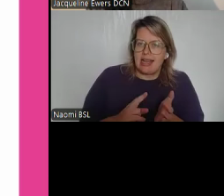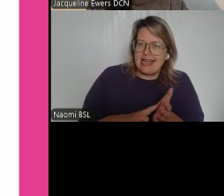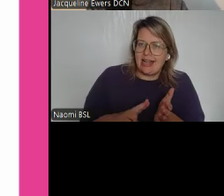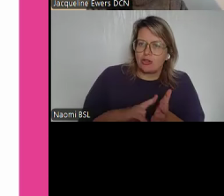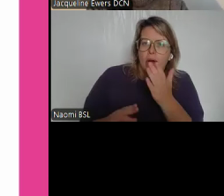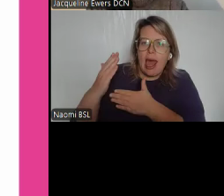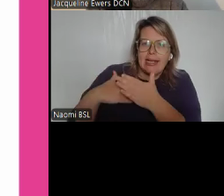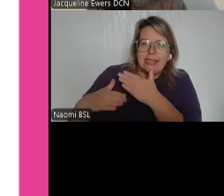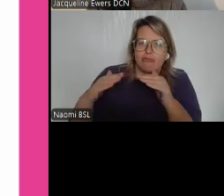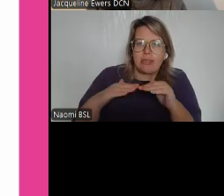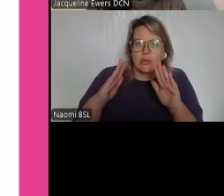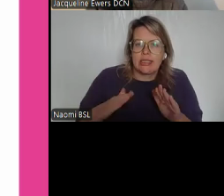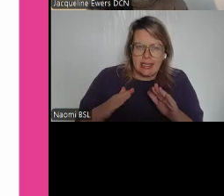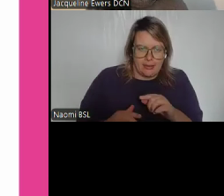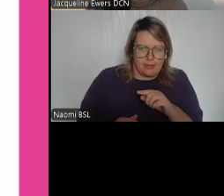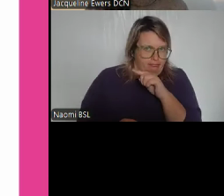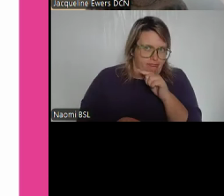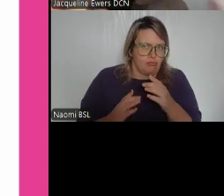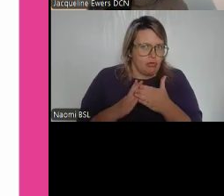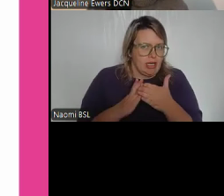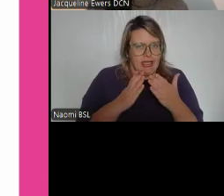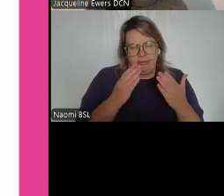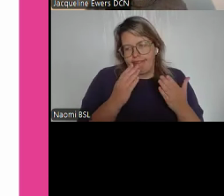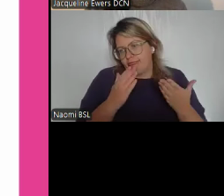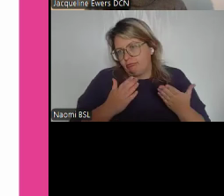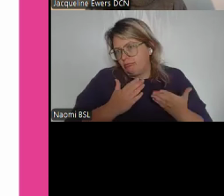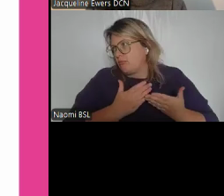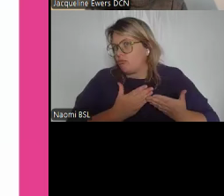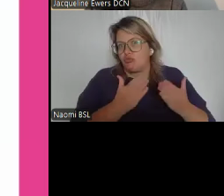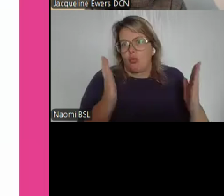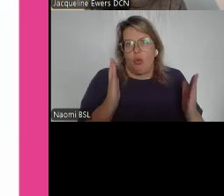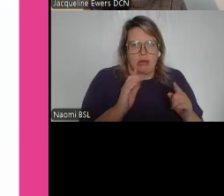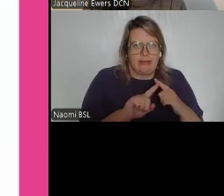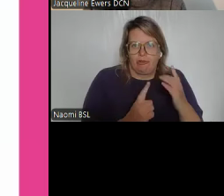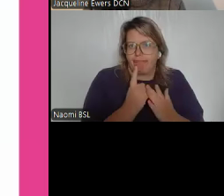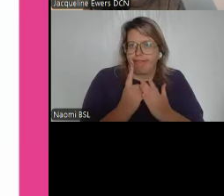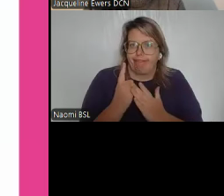they have quite a broad range of things that they want to send to people.